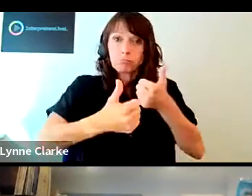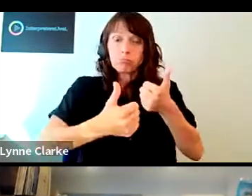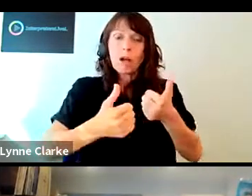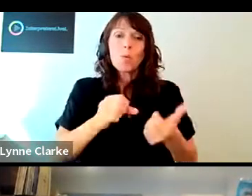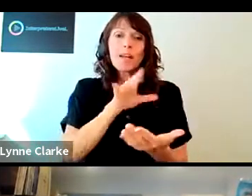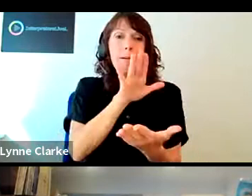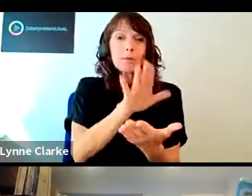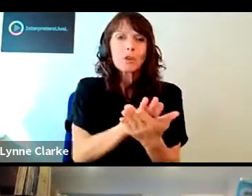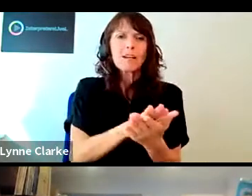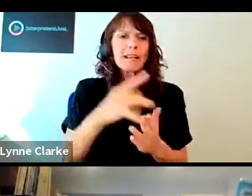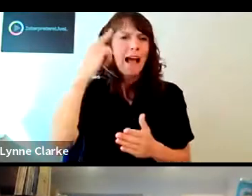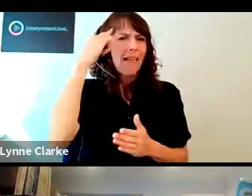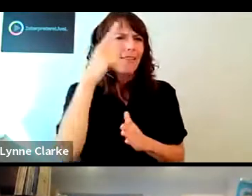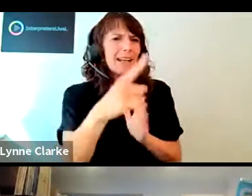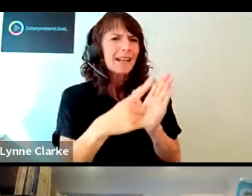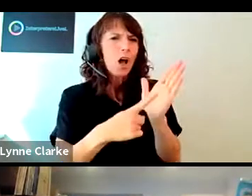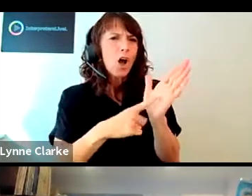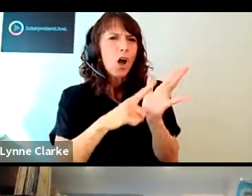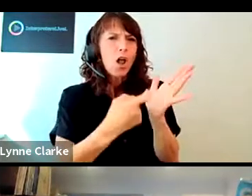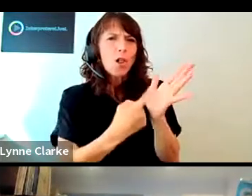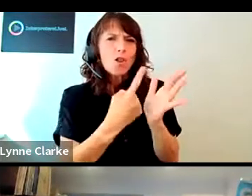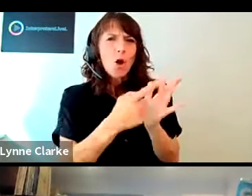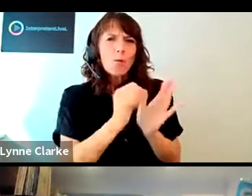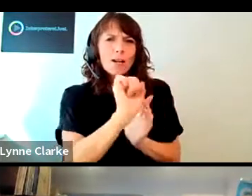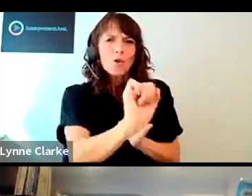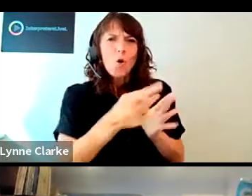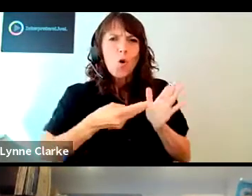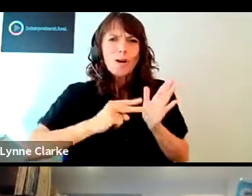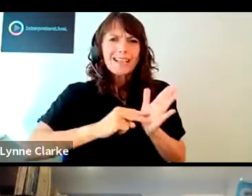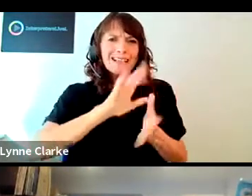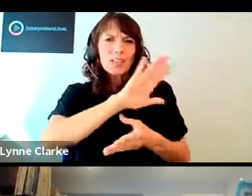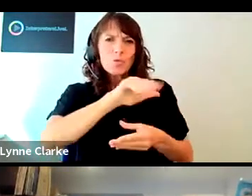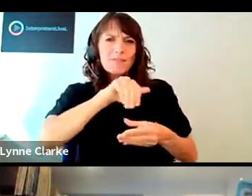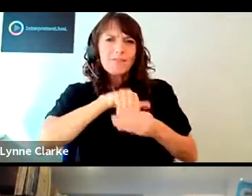I think it's Lori's organization that was involved in that.